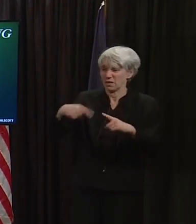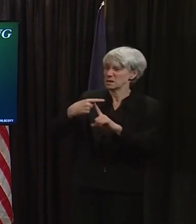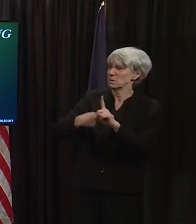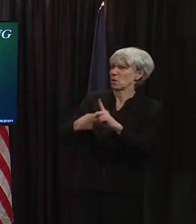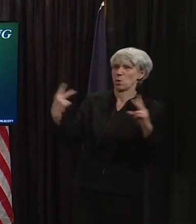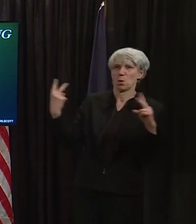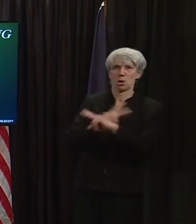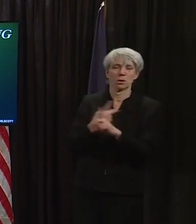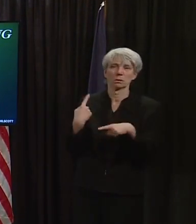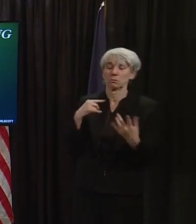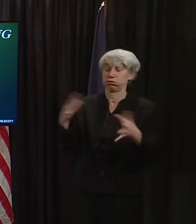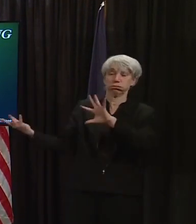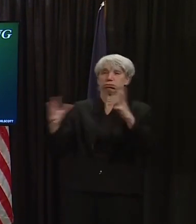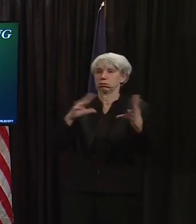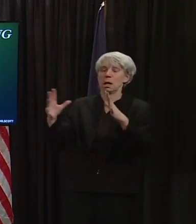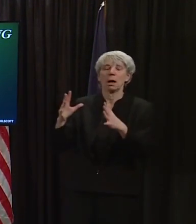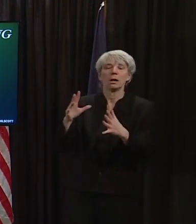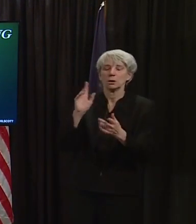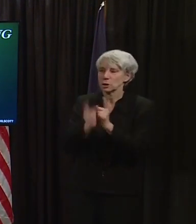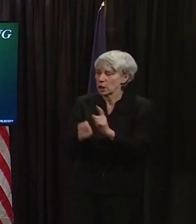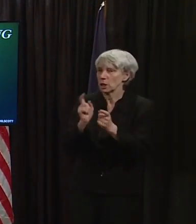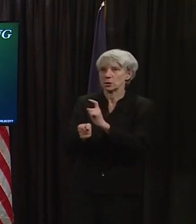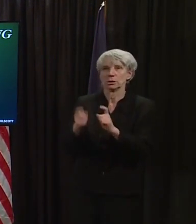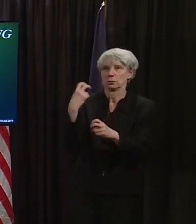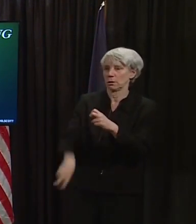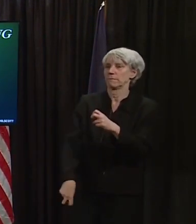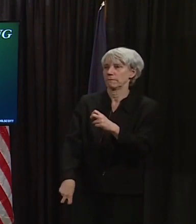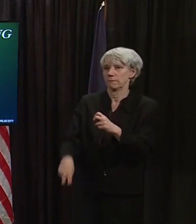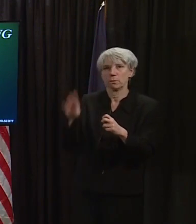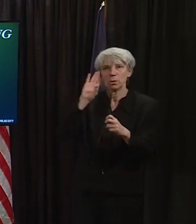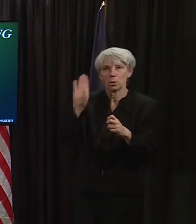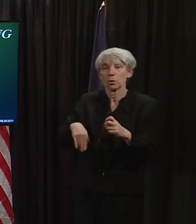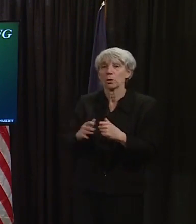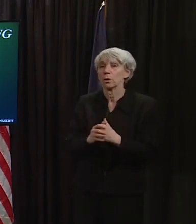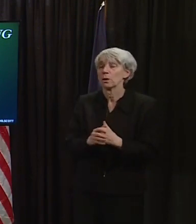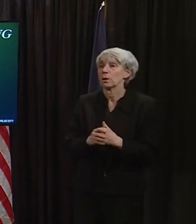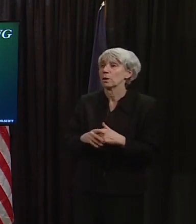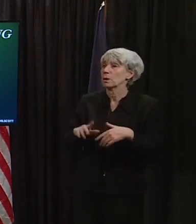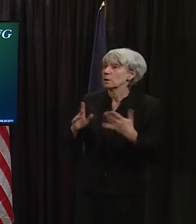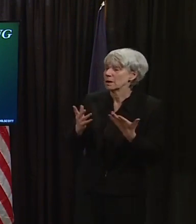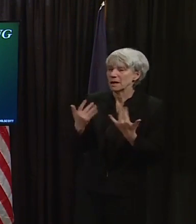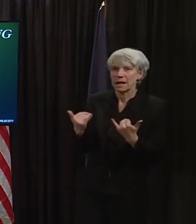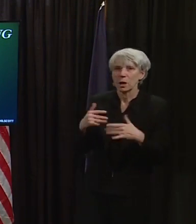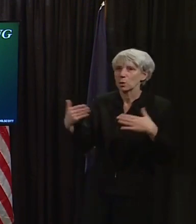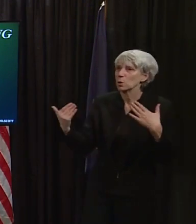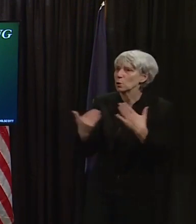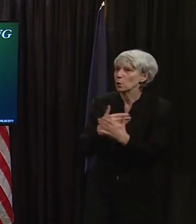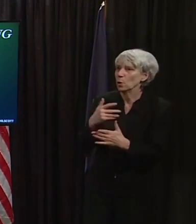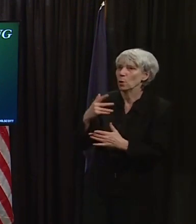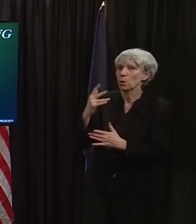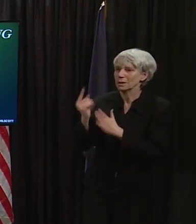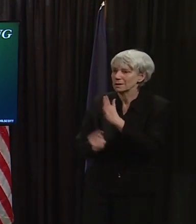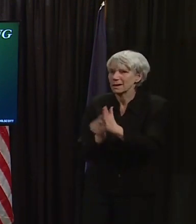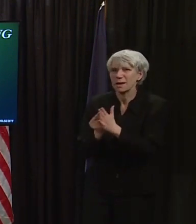We're navigating yet another phase of this pandemic. Seeing a surge of cases from a much more contagious variant.